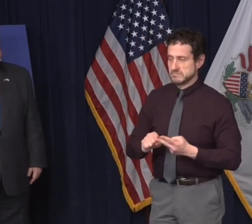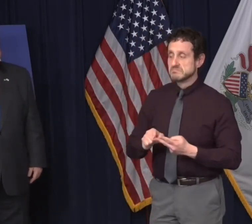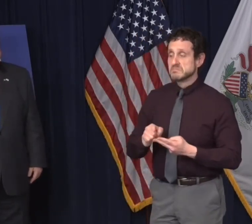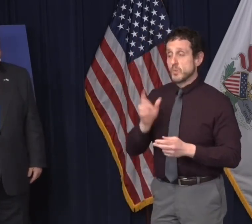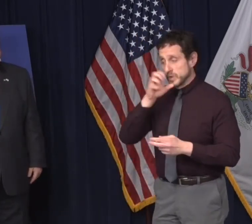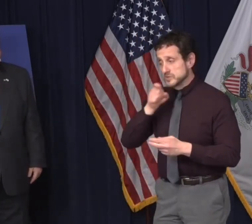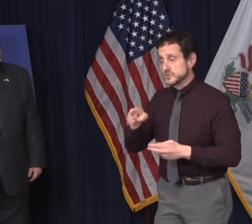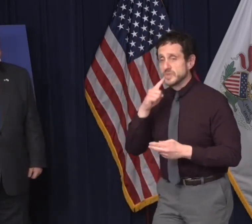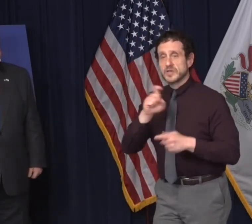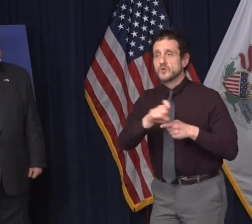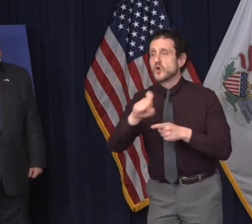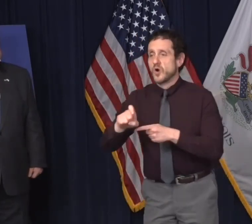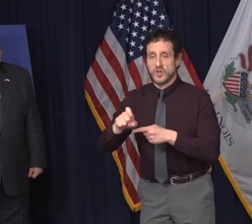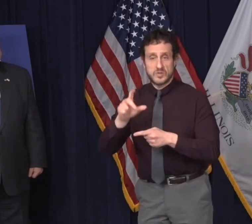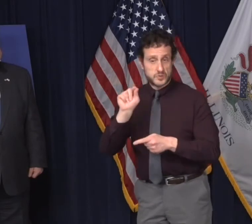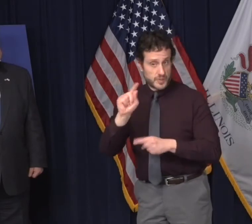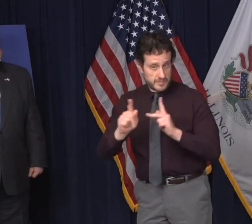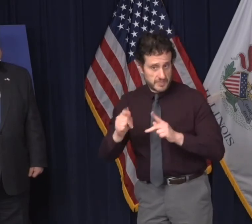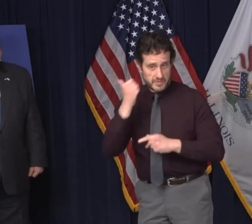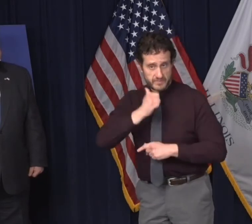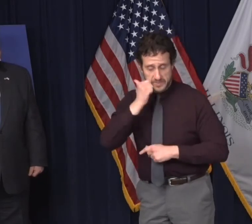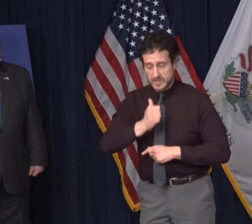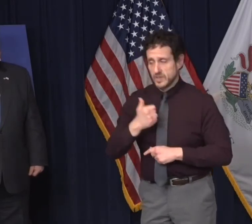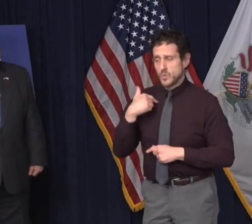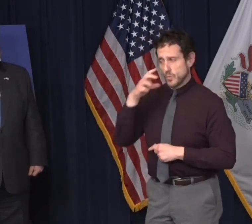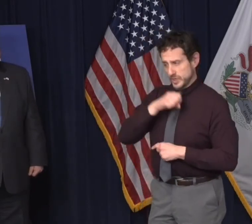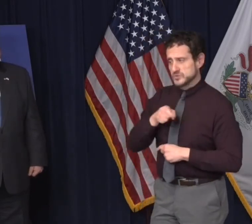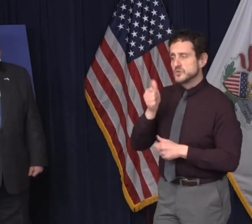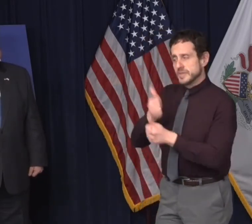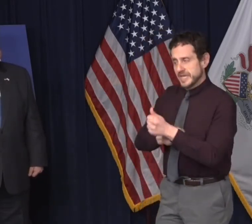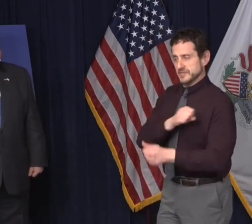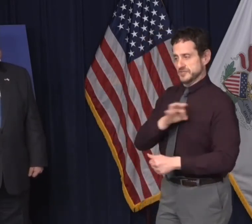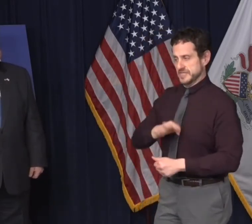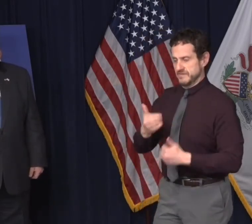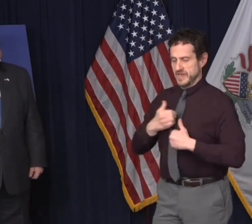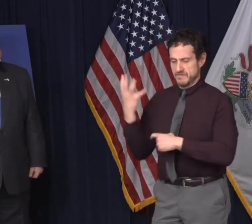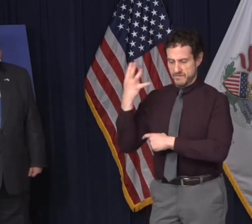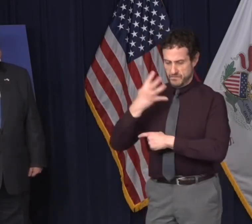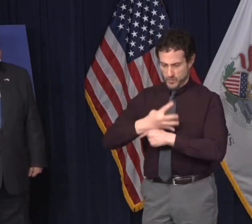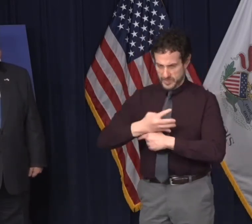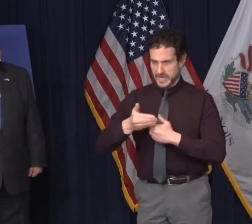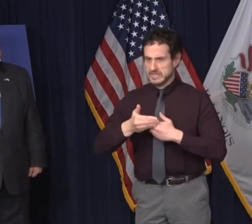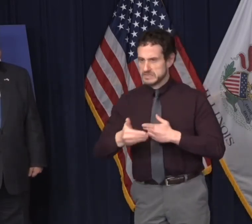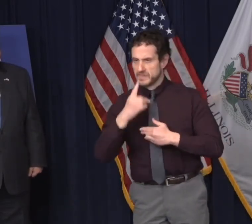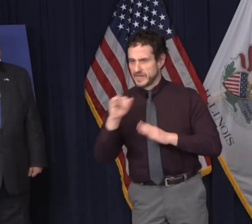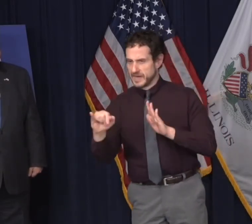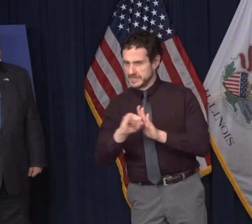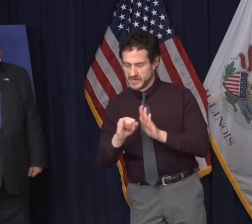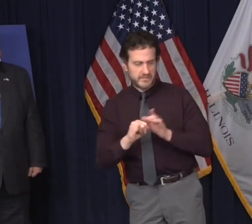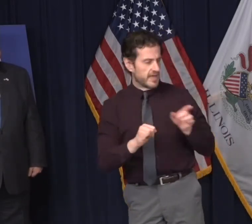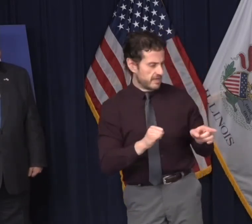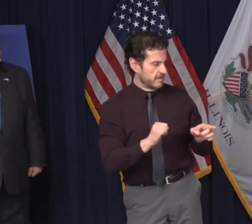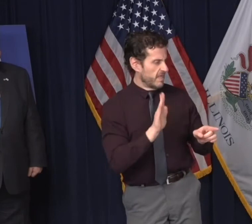WE ASSUME THAT A STAFF CAN MAKE 20 PHONE CALLS EACH DAY. WE ASSUME THAT CASEWORKERS WILL HAVE FOUR DAYS OVER WHICH THEY